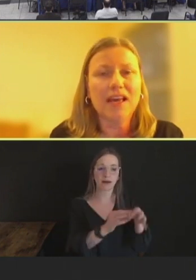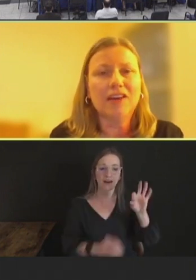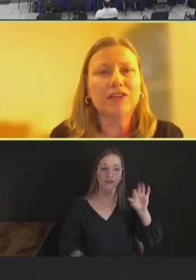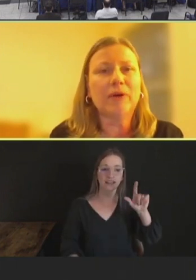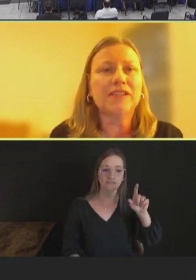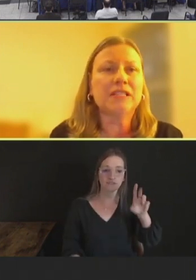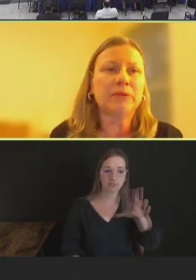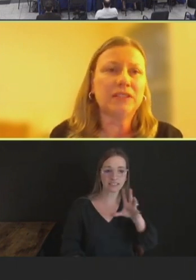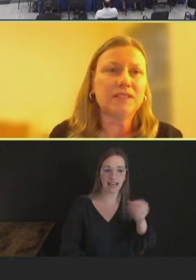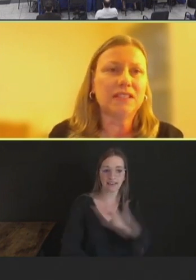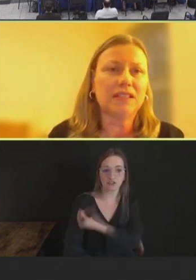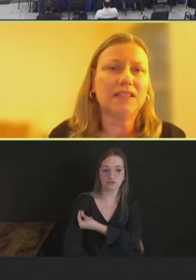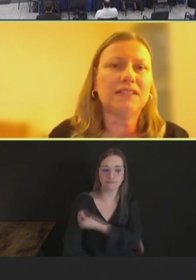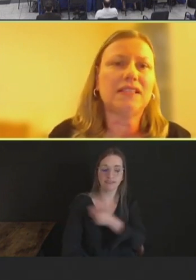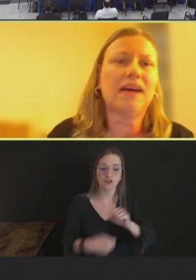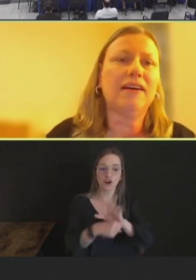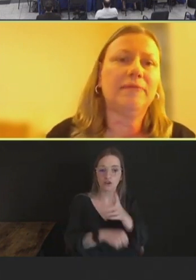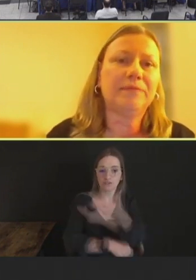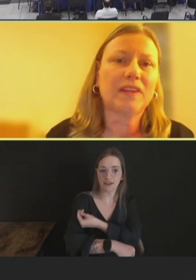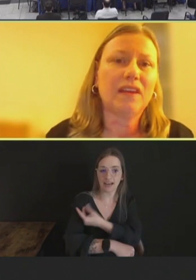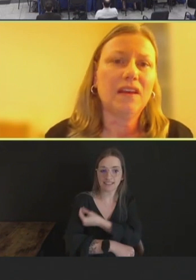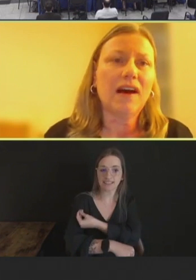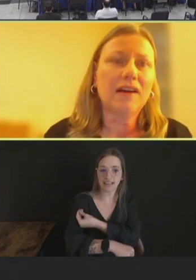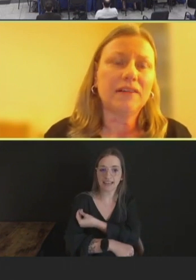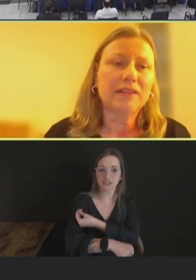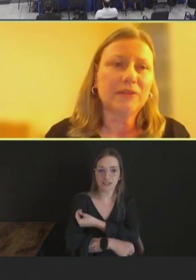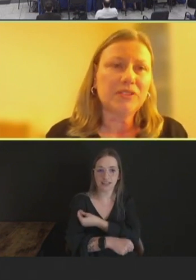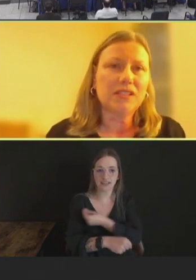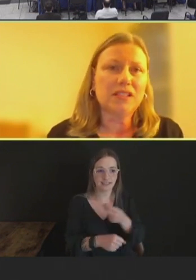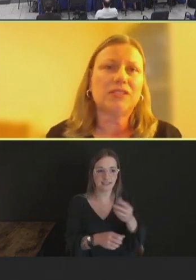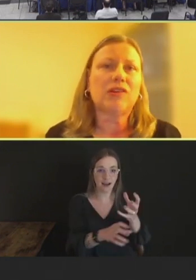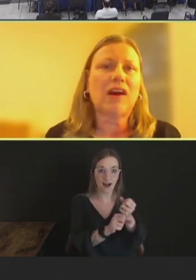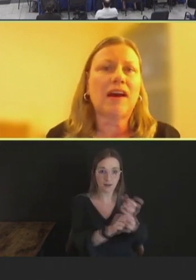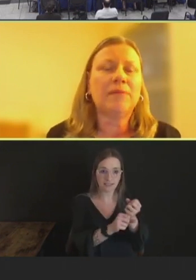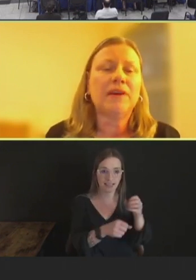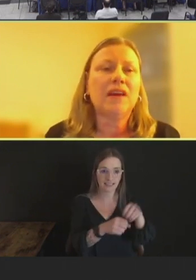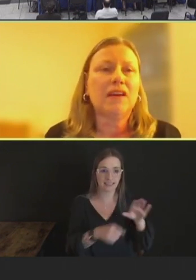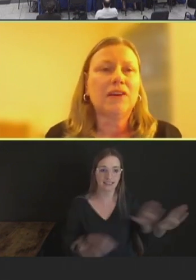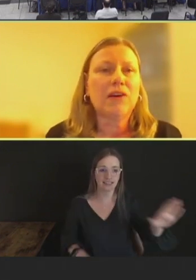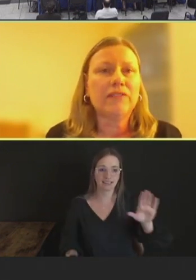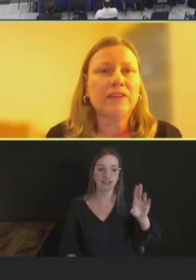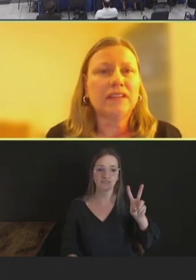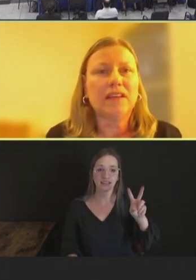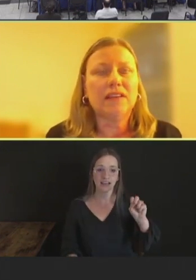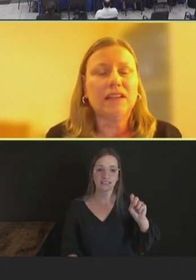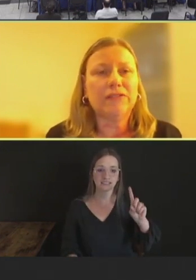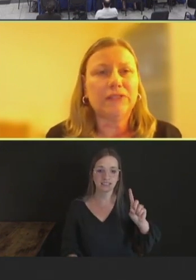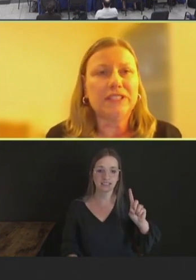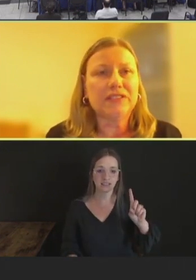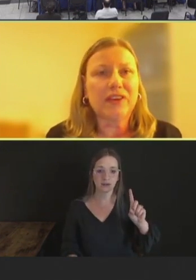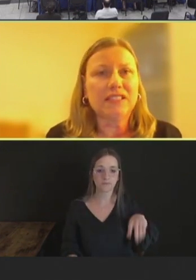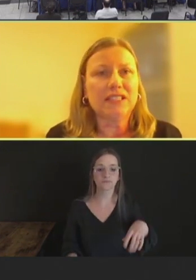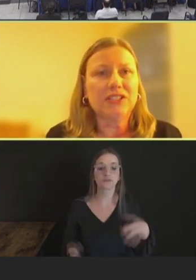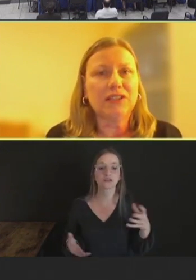And we've also been using these algorithms to describe COVID and influenza vaccination